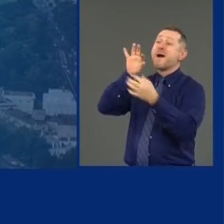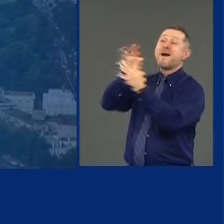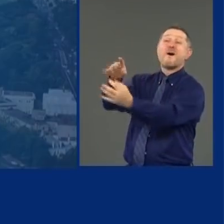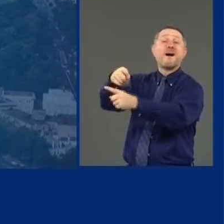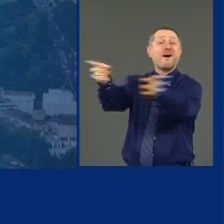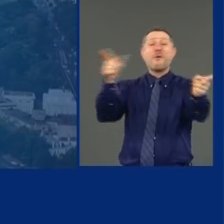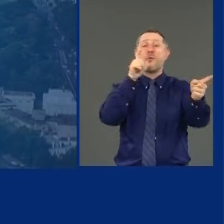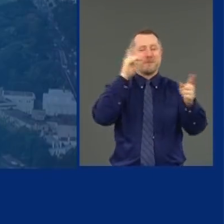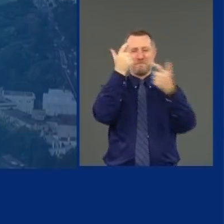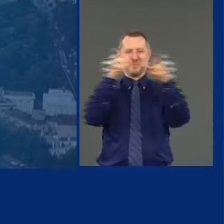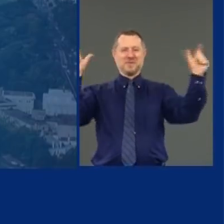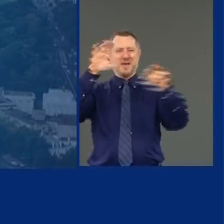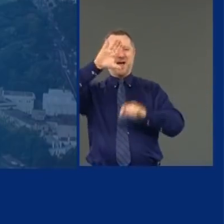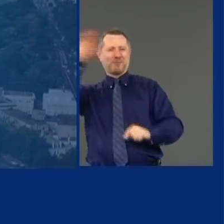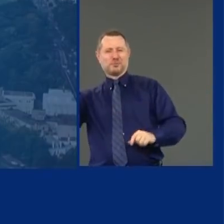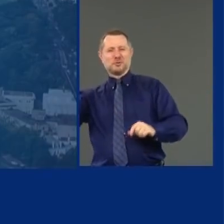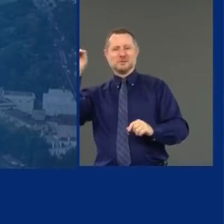HAS PASSED NUMEROUS PIECES OF